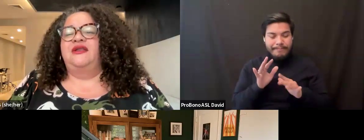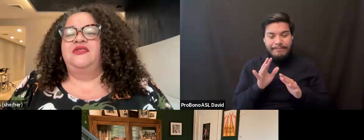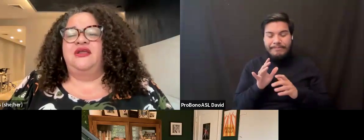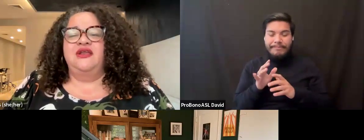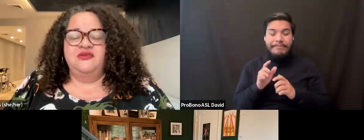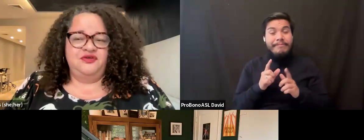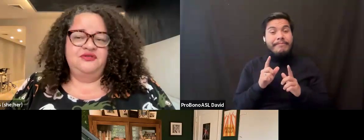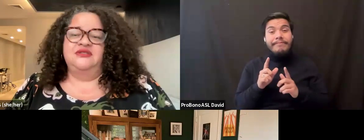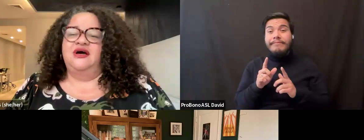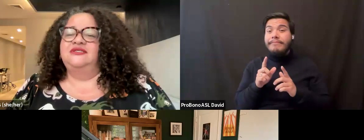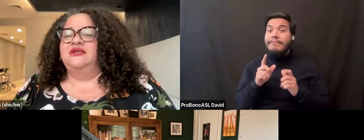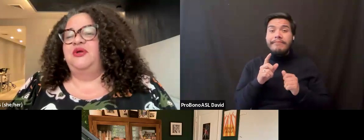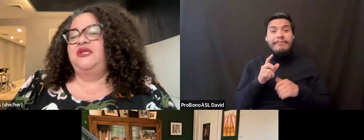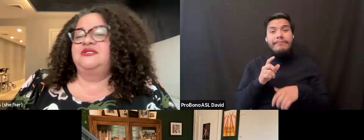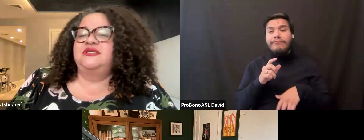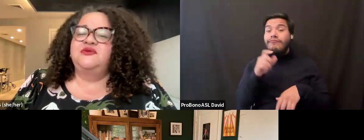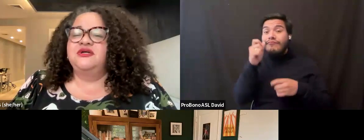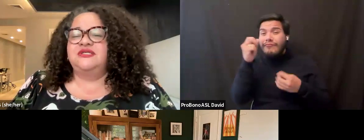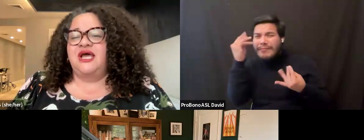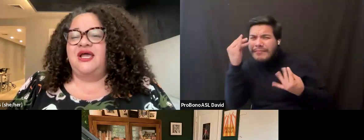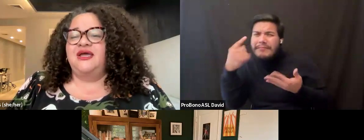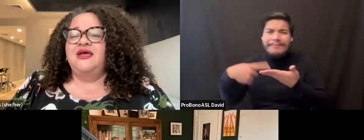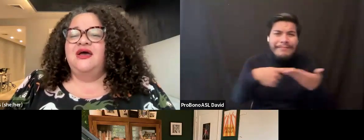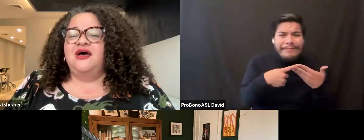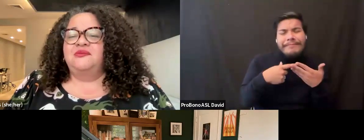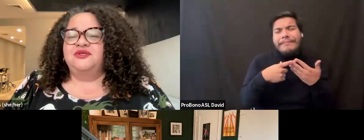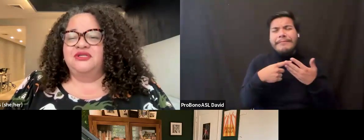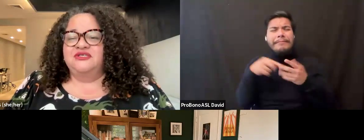that any of the views and thoughts and opinions that you hear today during this